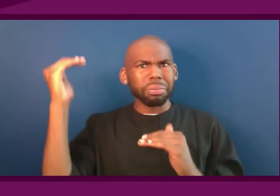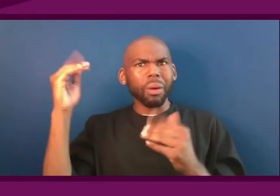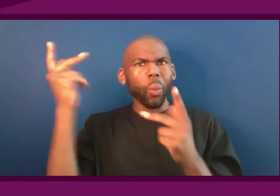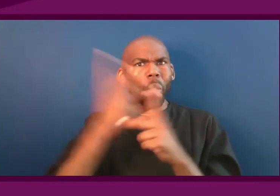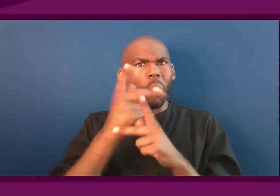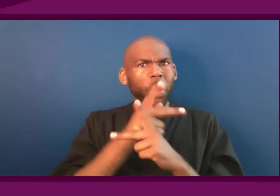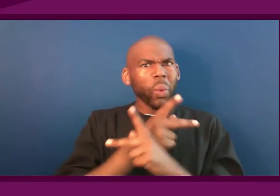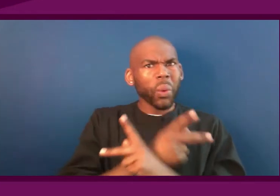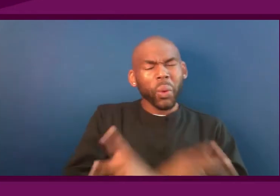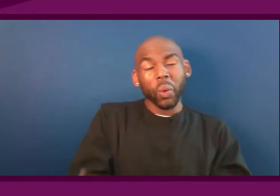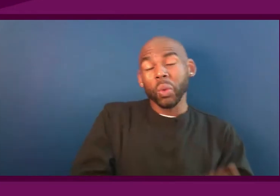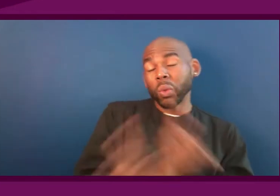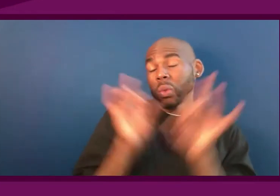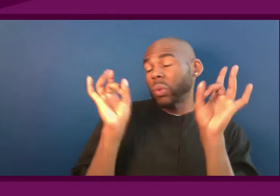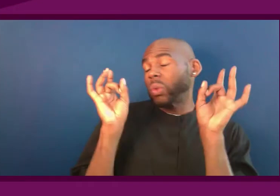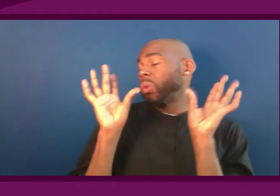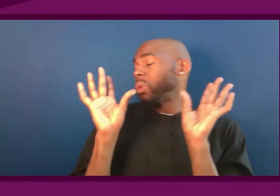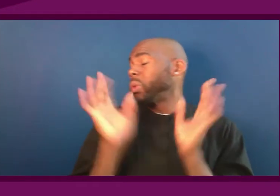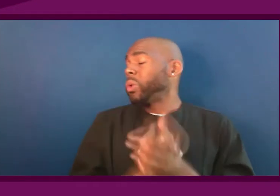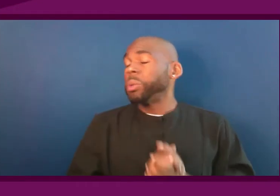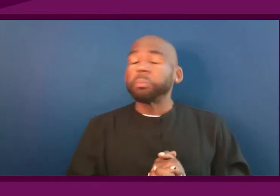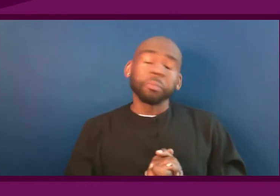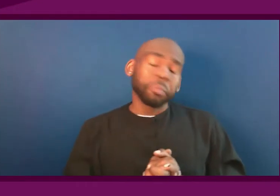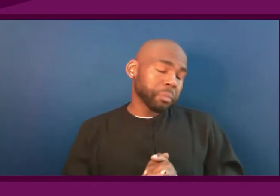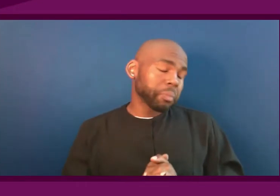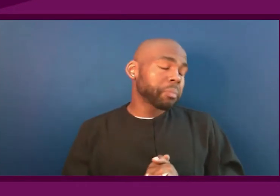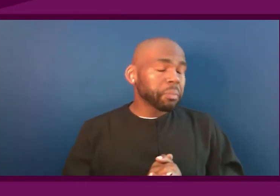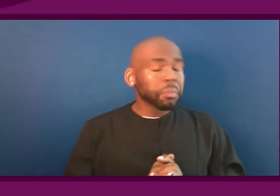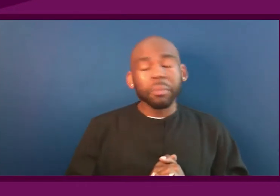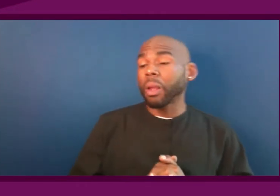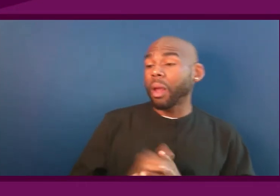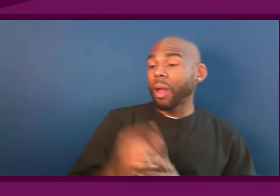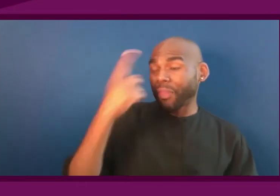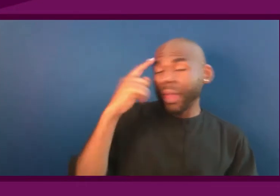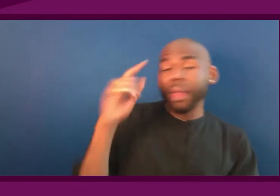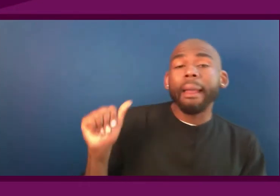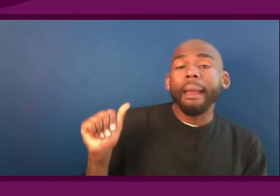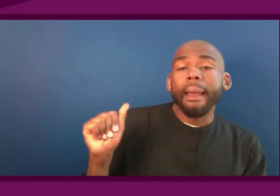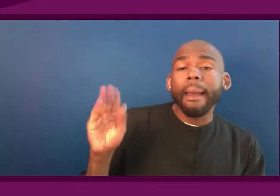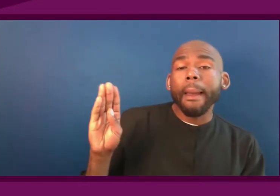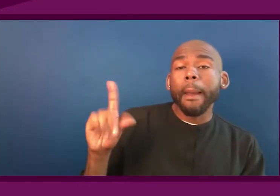infected literally every facet of society, whether it's implicit or explicit,